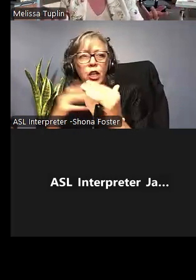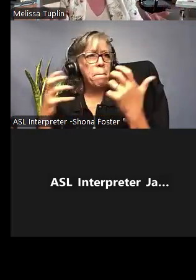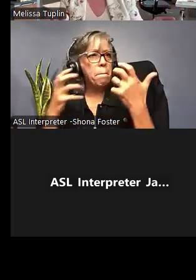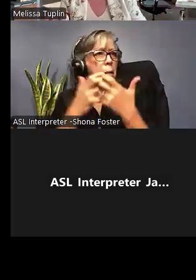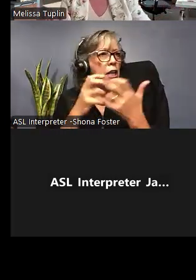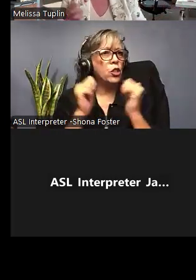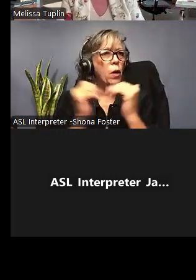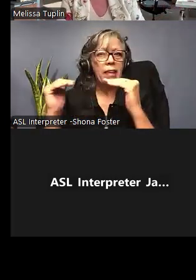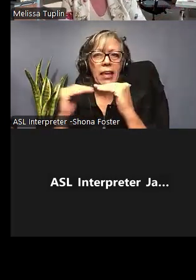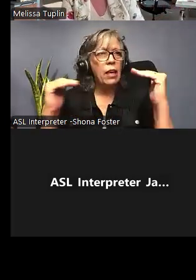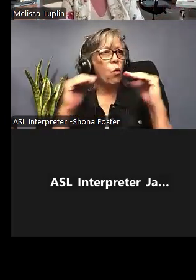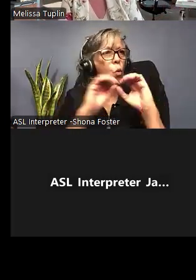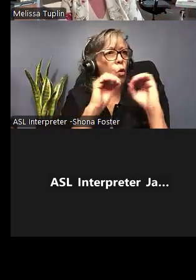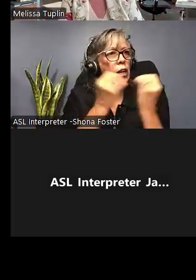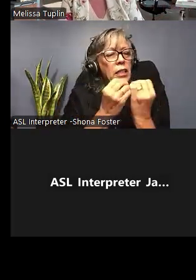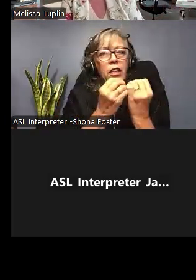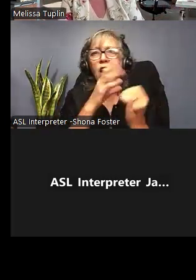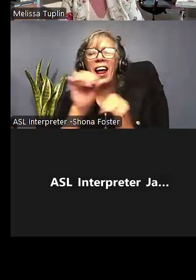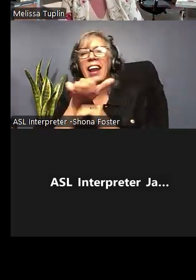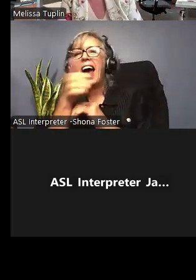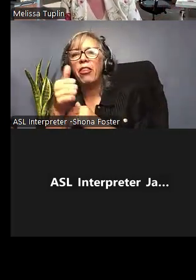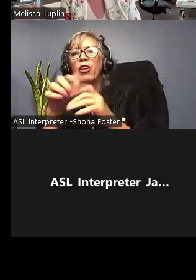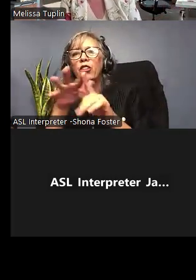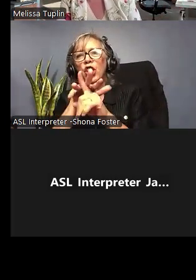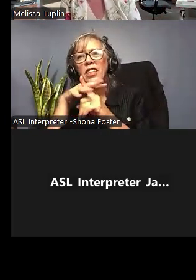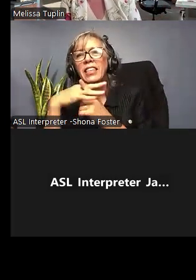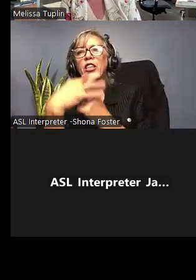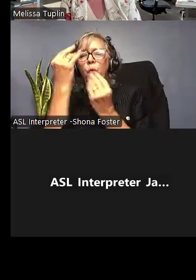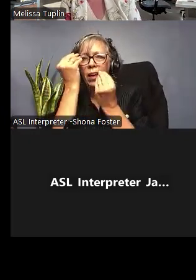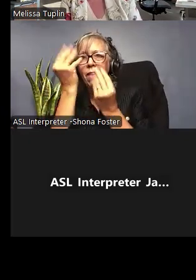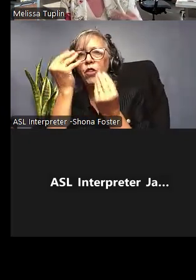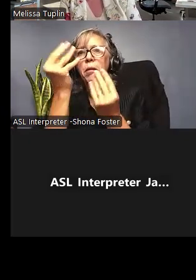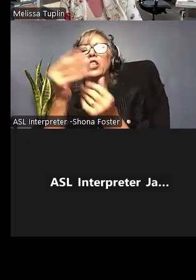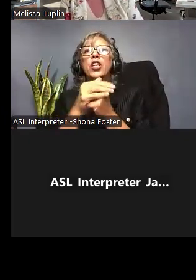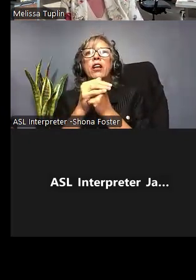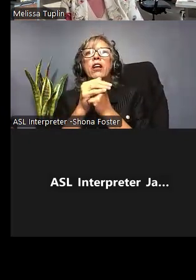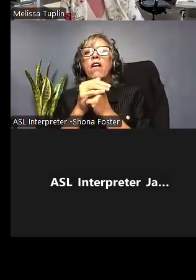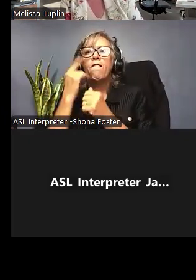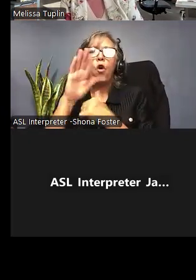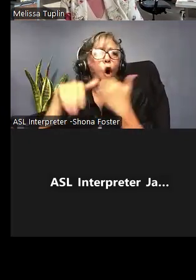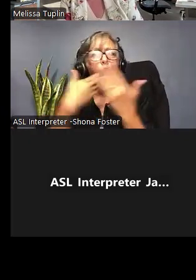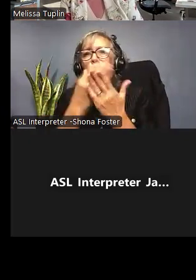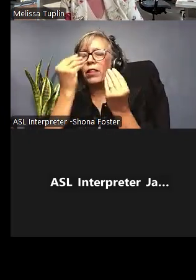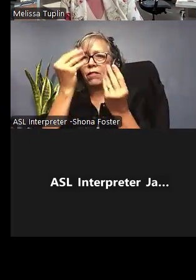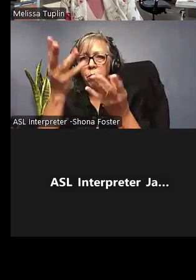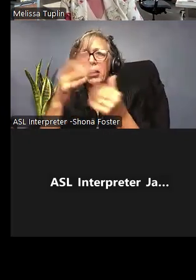contextual information about the makeup of the funding portfolio and the arts ecosystem.